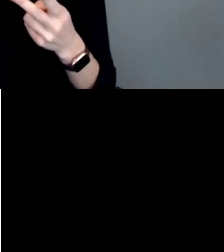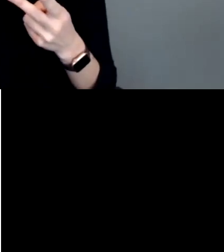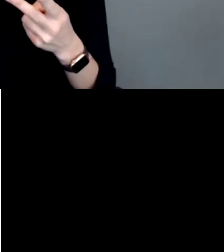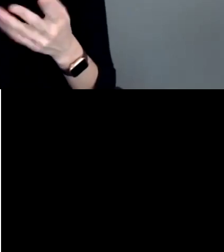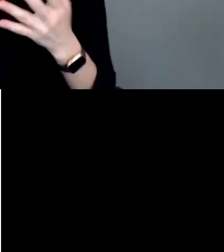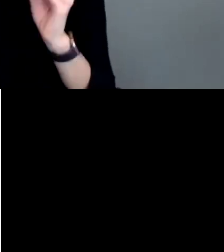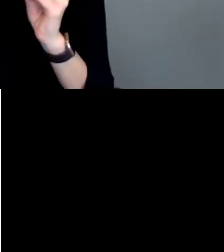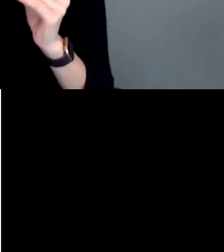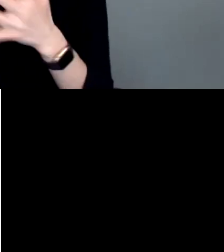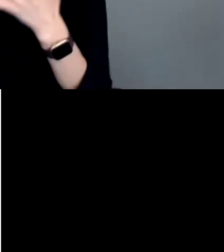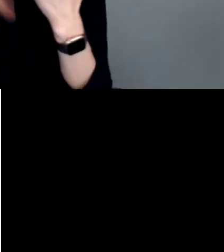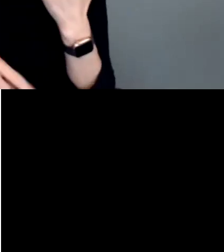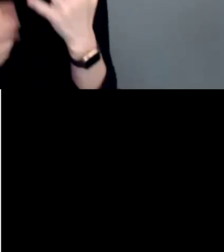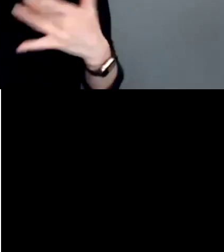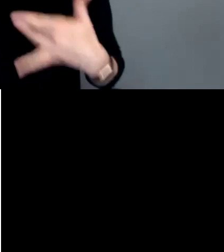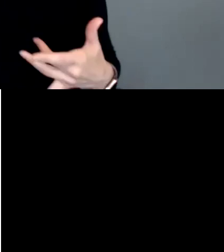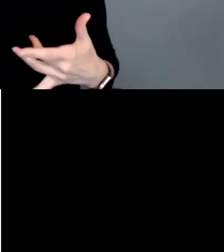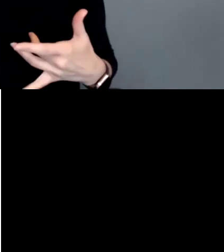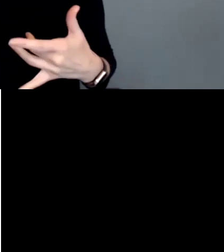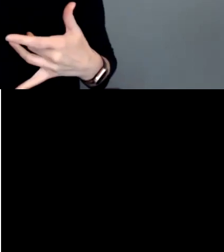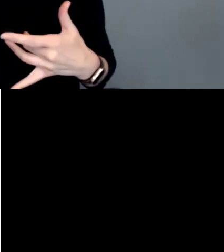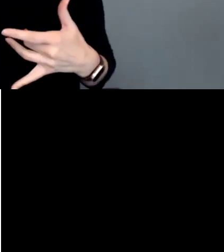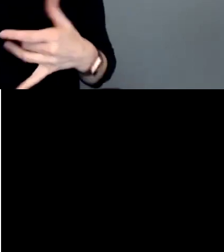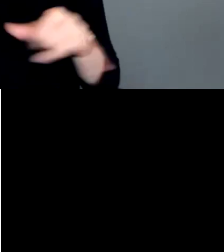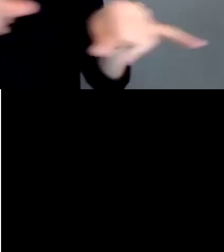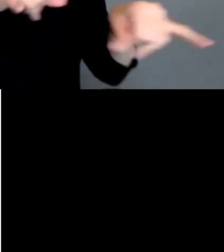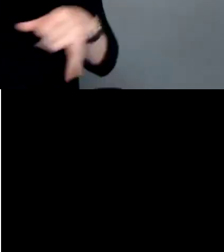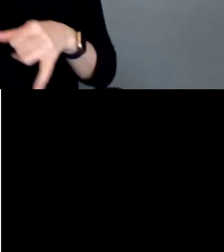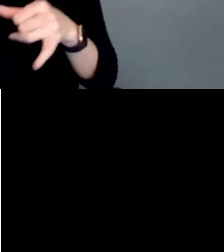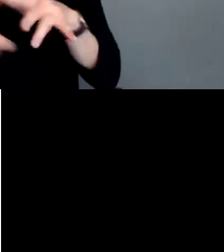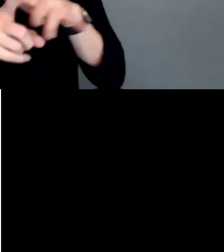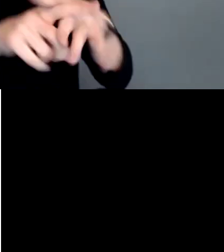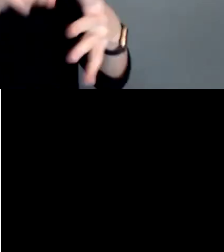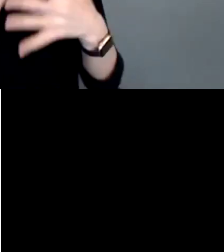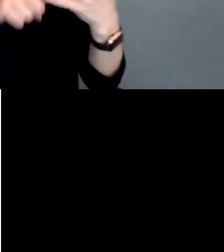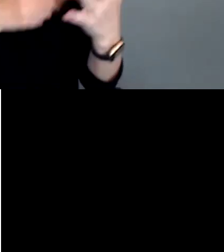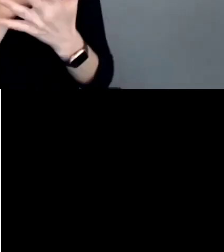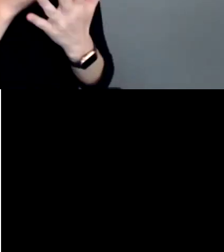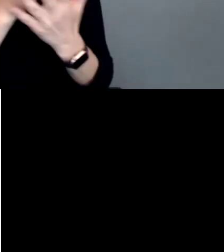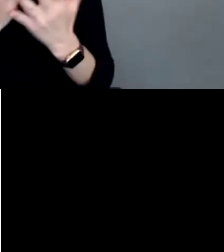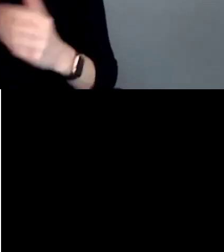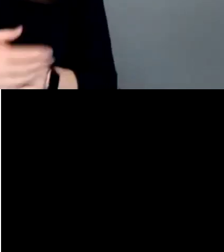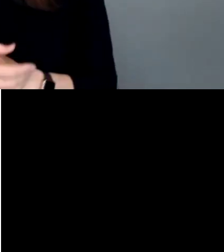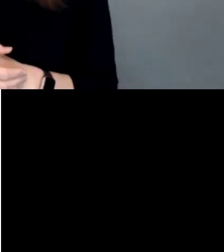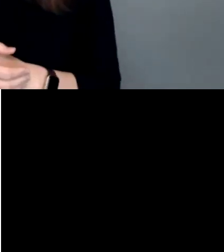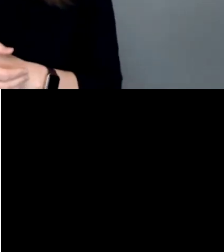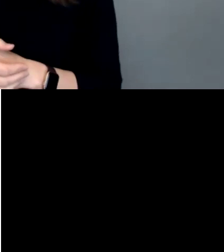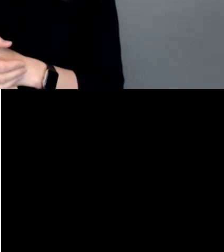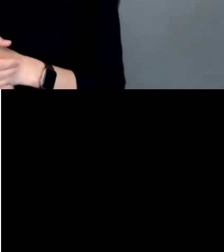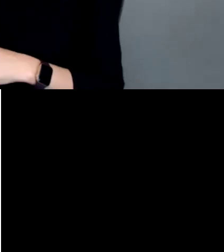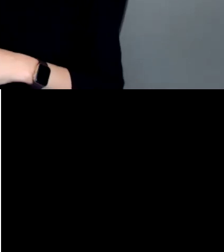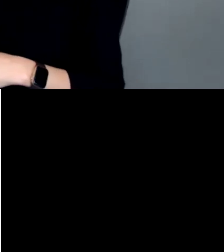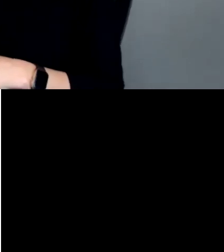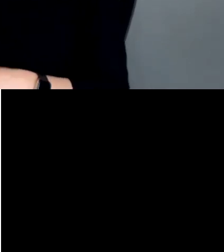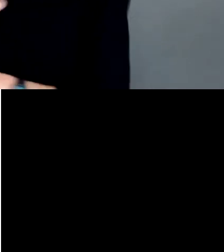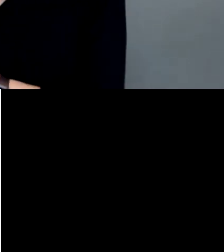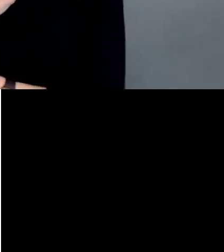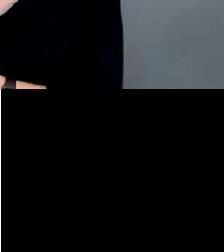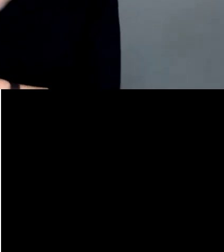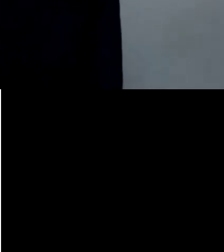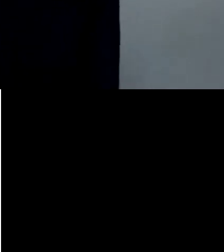you see any trends in type of employment? >> Yeah, I know that there are high prevalences